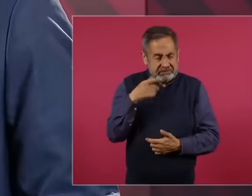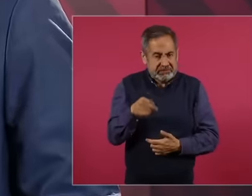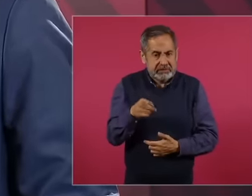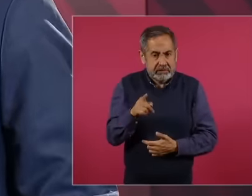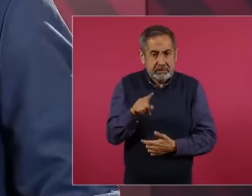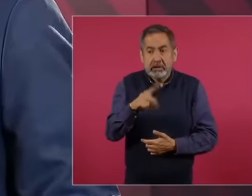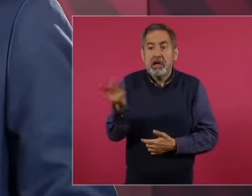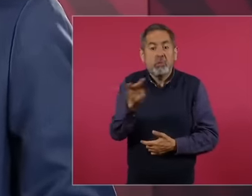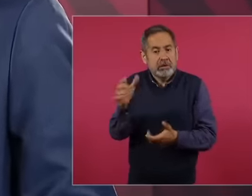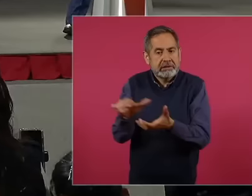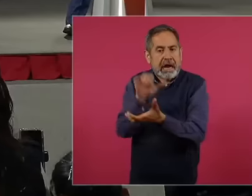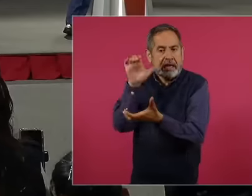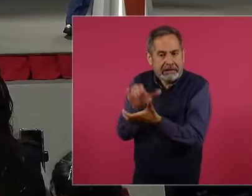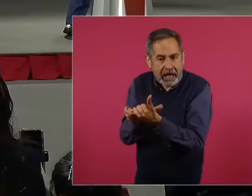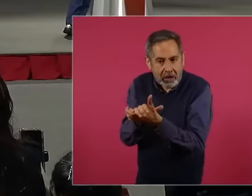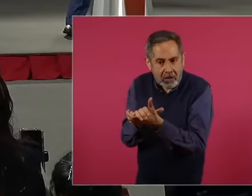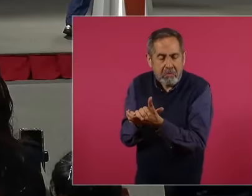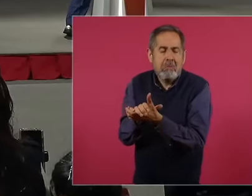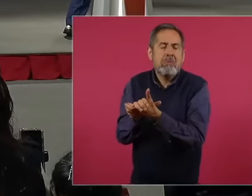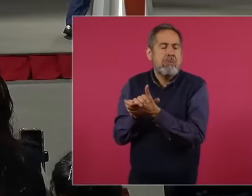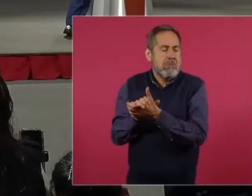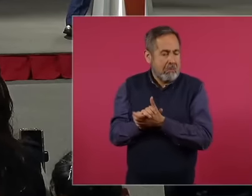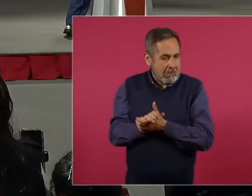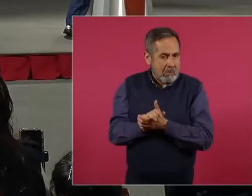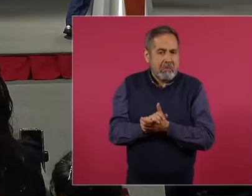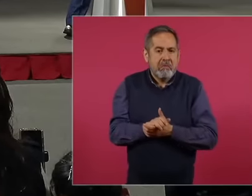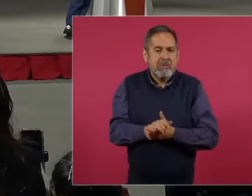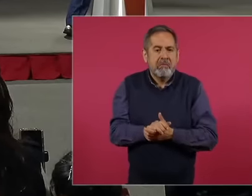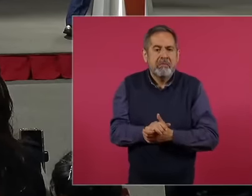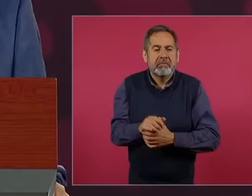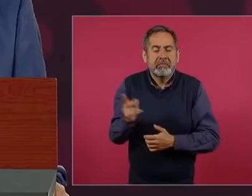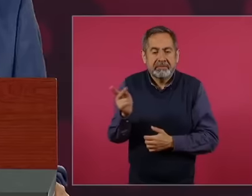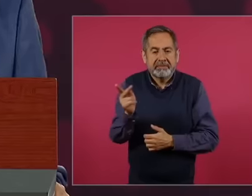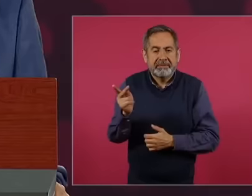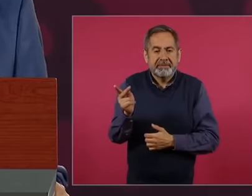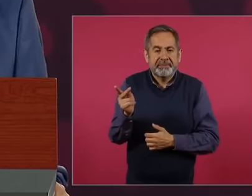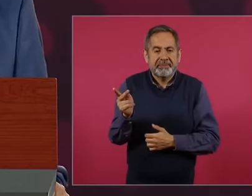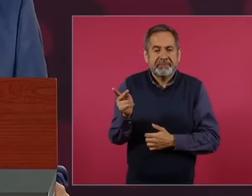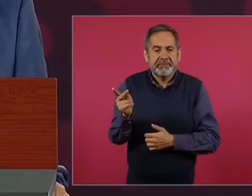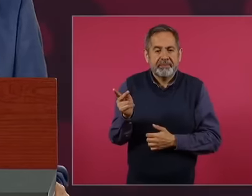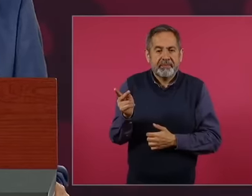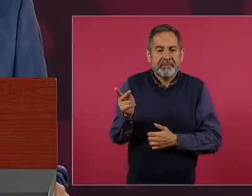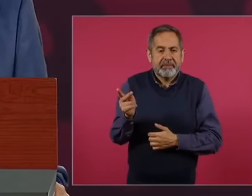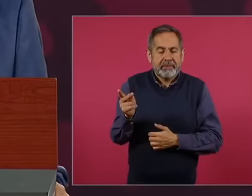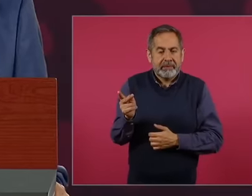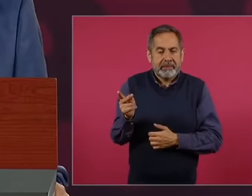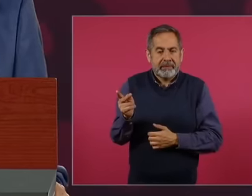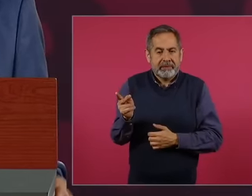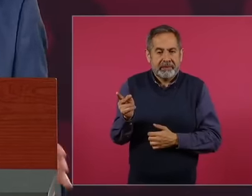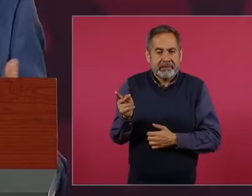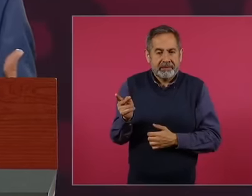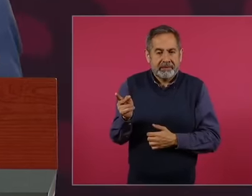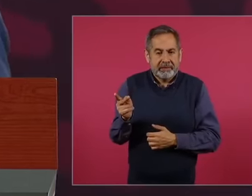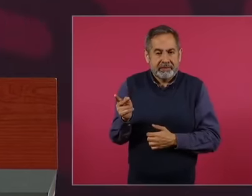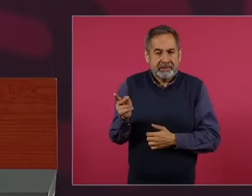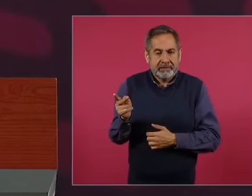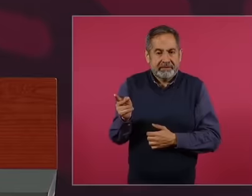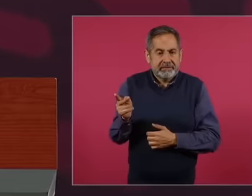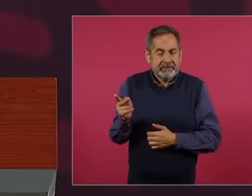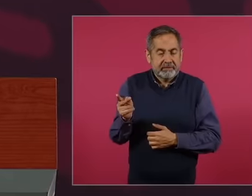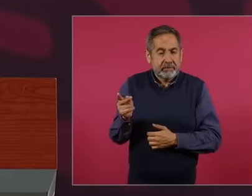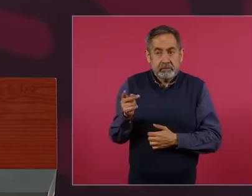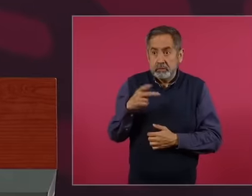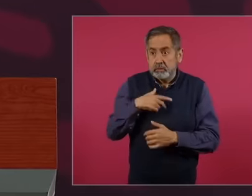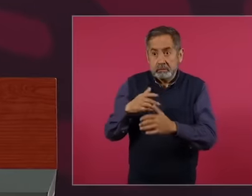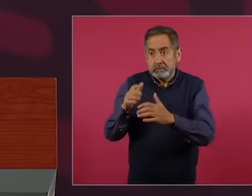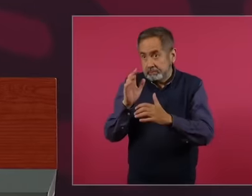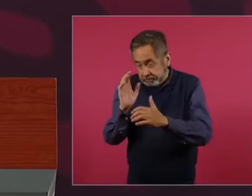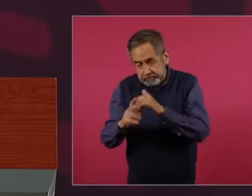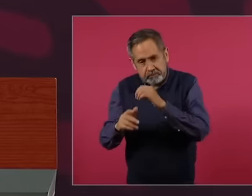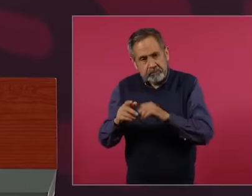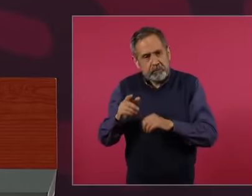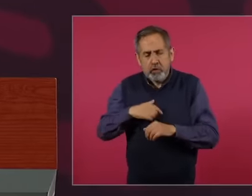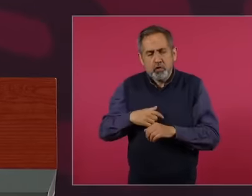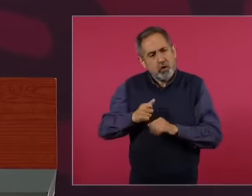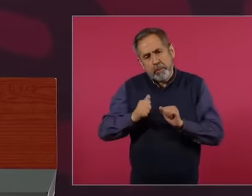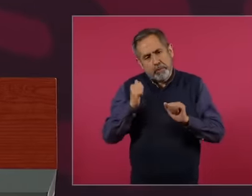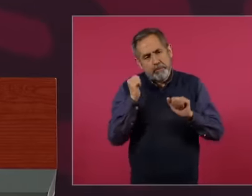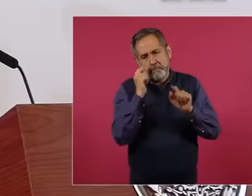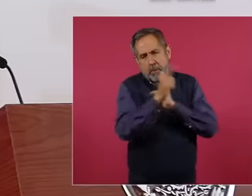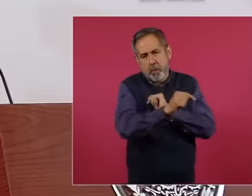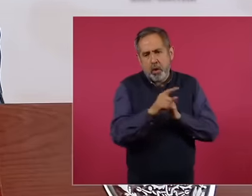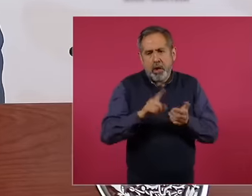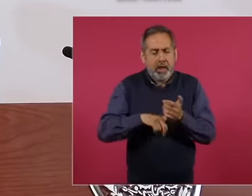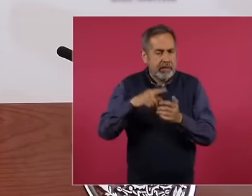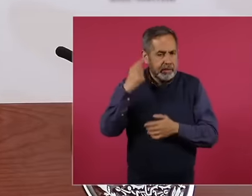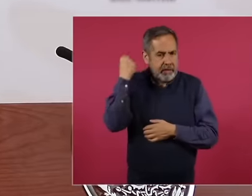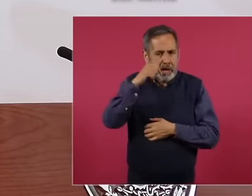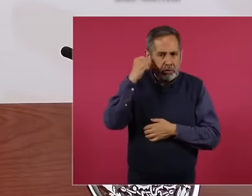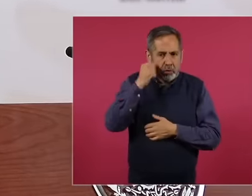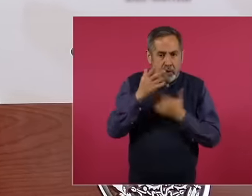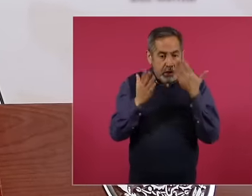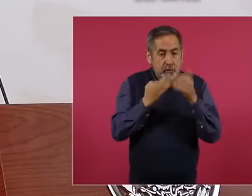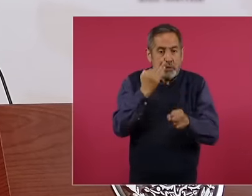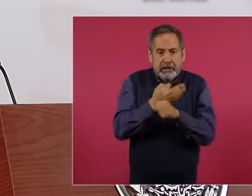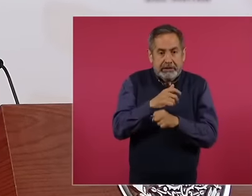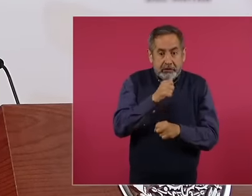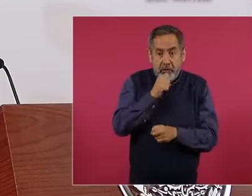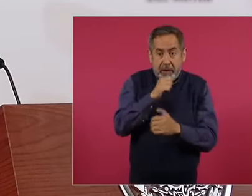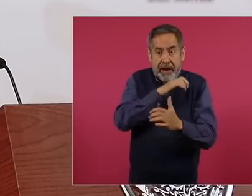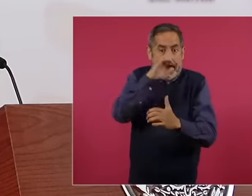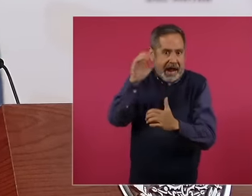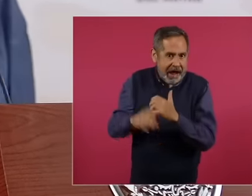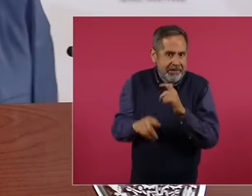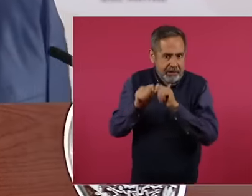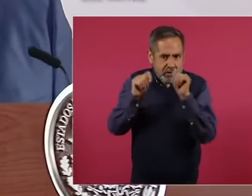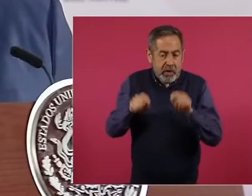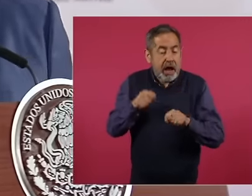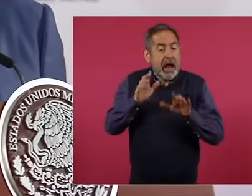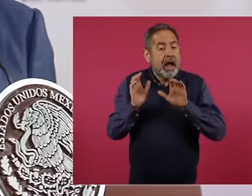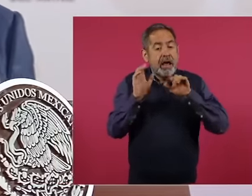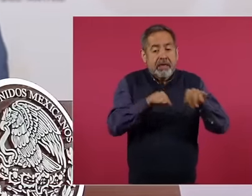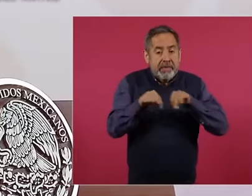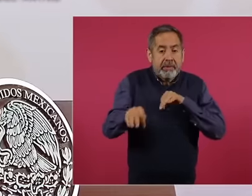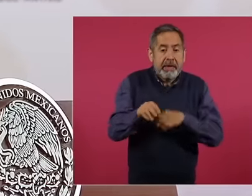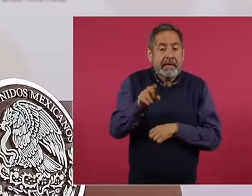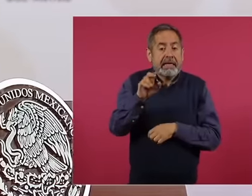married I'm going to Tabasco as an intern to work in the ini eh And